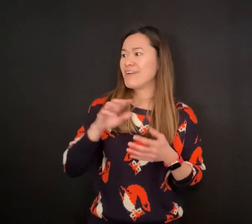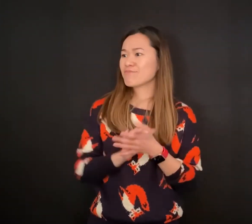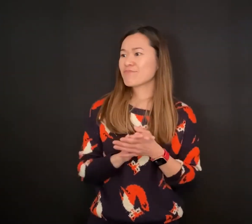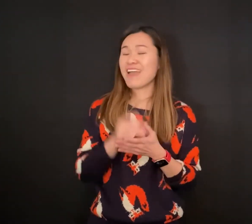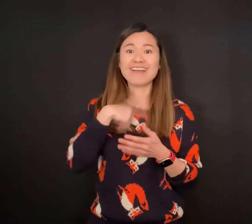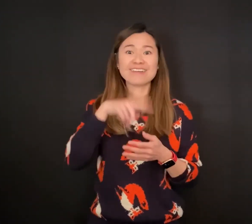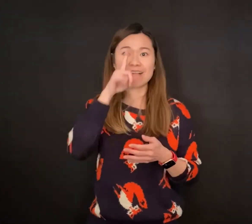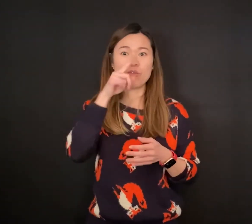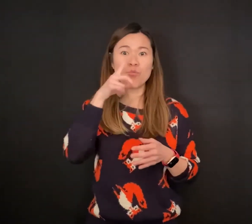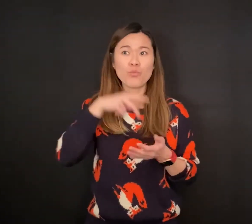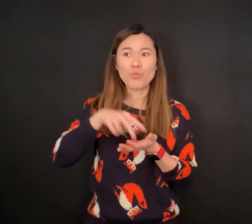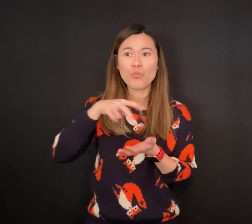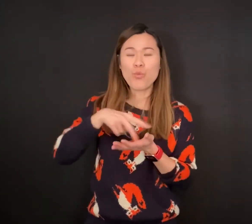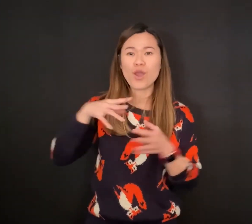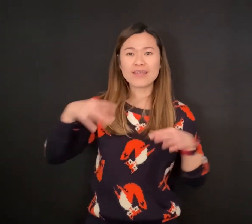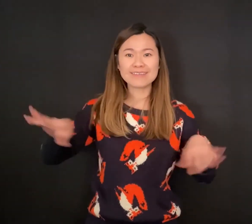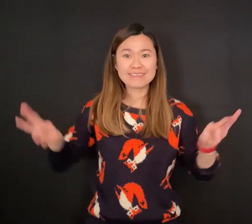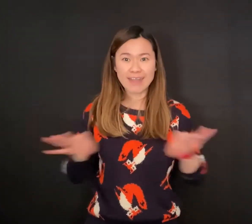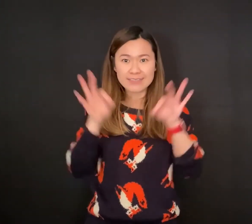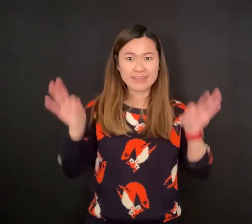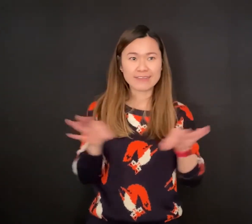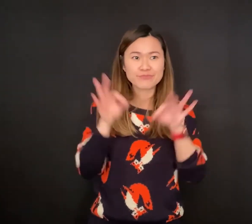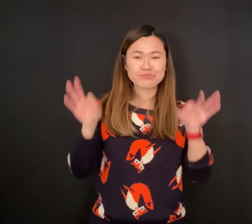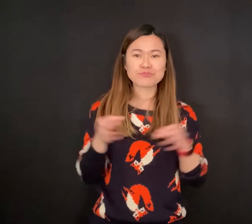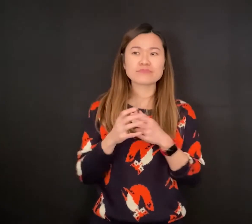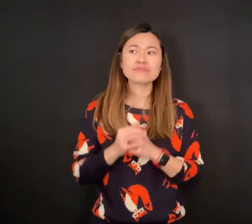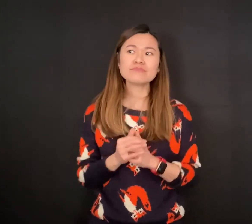I can walk through my garden.